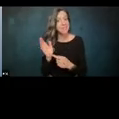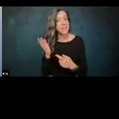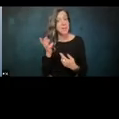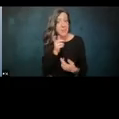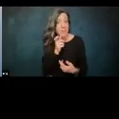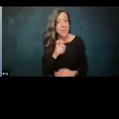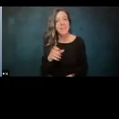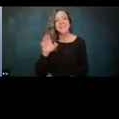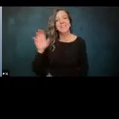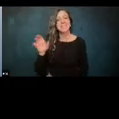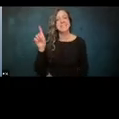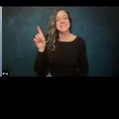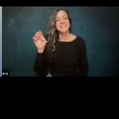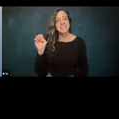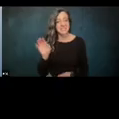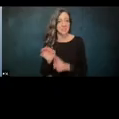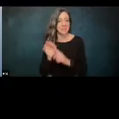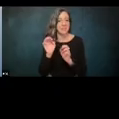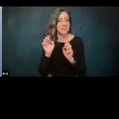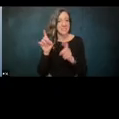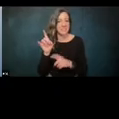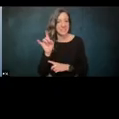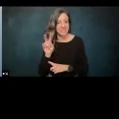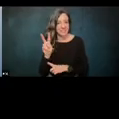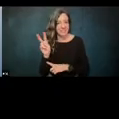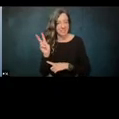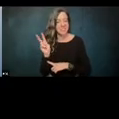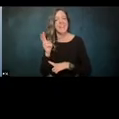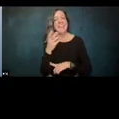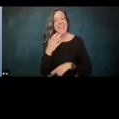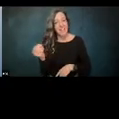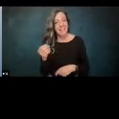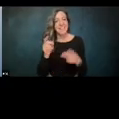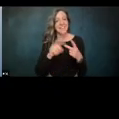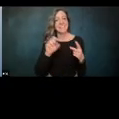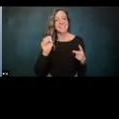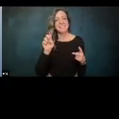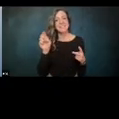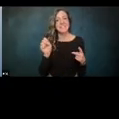of Education special education division and the seeds of partnership project.